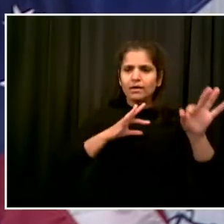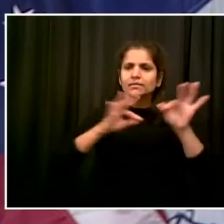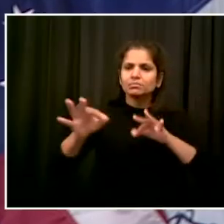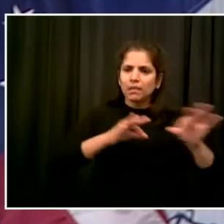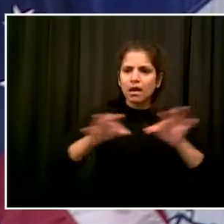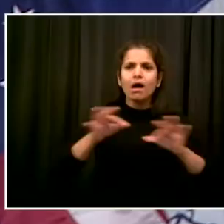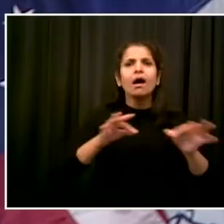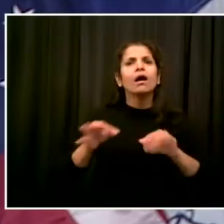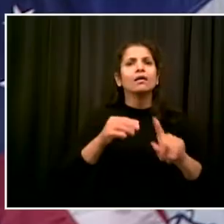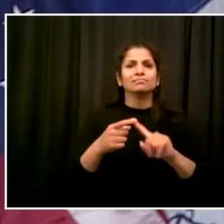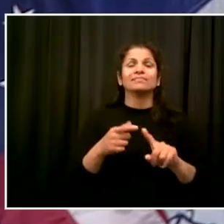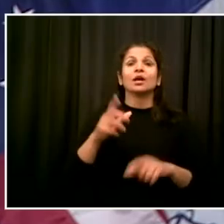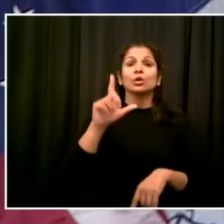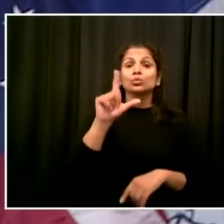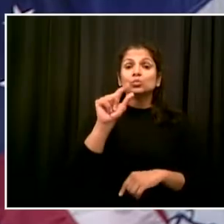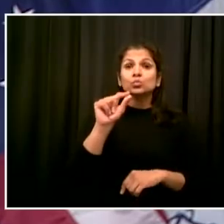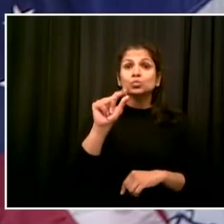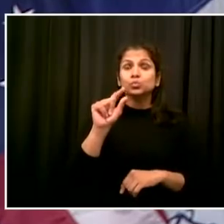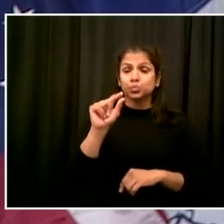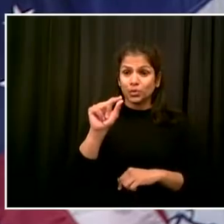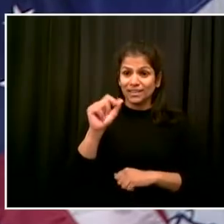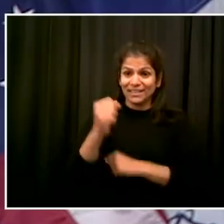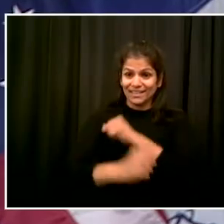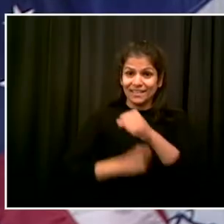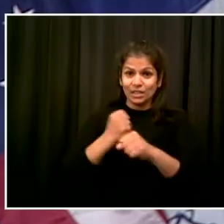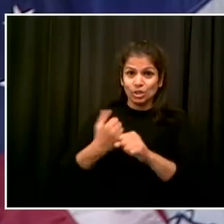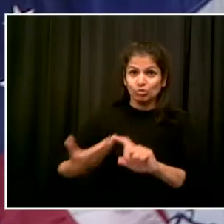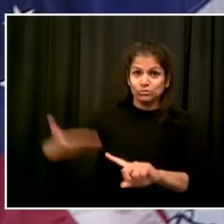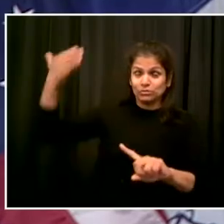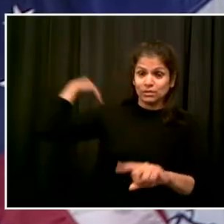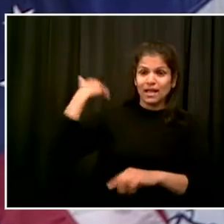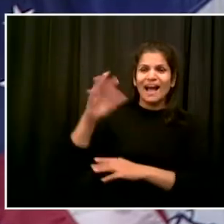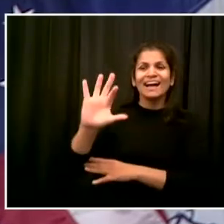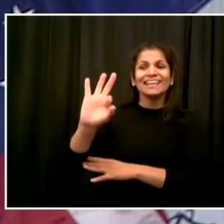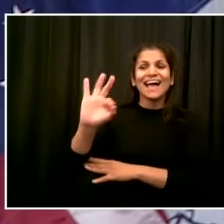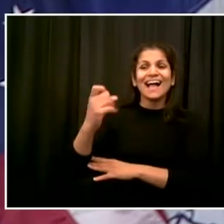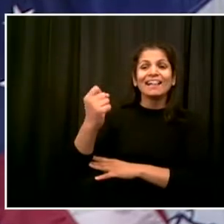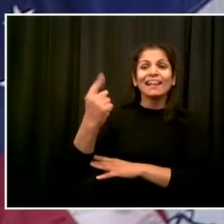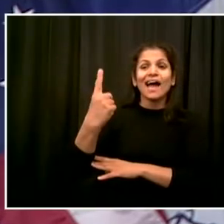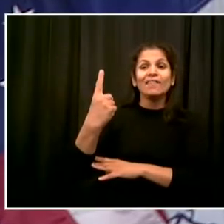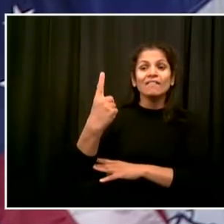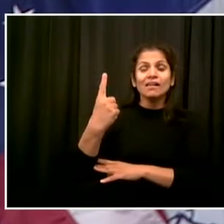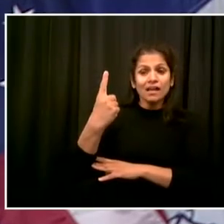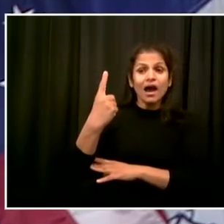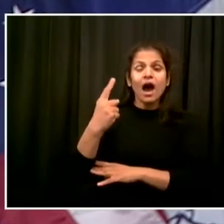CLEAR. WE HAVE AN EXACT HISTORICAL TEMPLATE TO WORK FROM ALMOST 20 YEARS GAO. MAYOR GIULIANI SOUGHT FROM ALBANY THE PRAPOV ALOLF ONG-